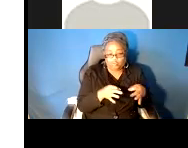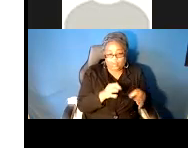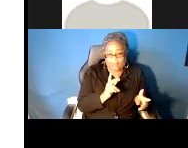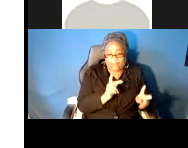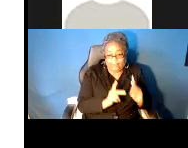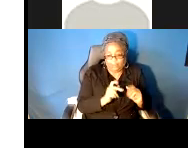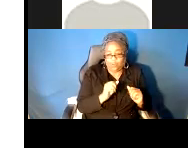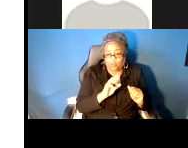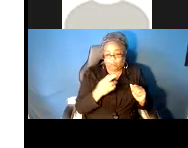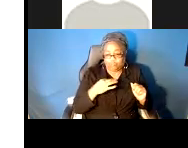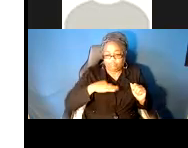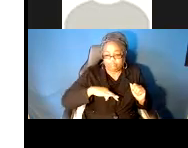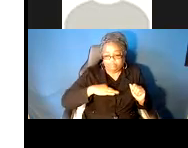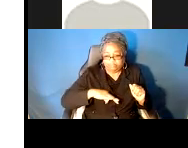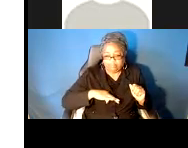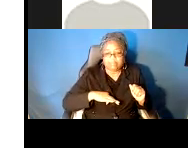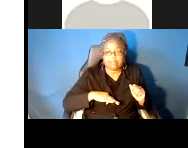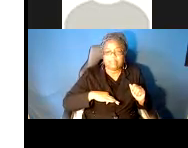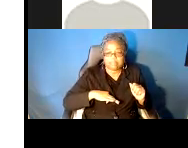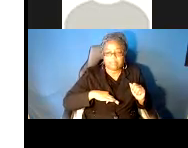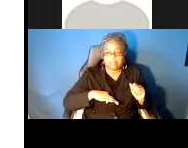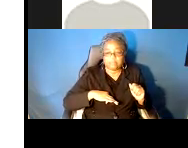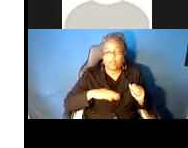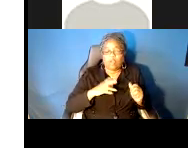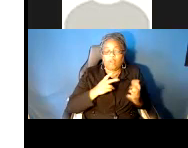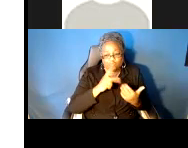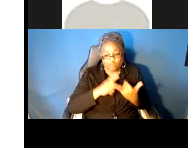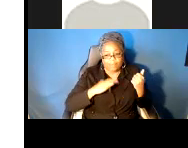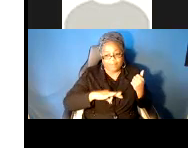or program benefits and your relationship with these people.